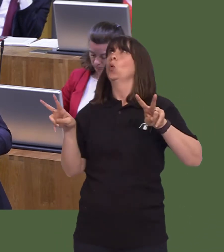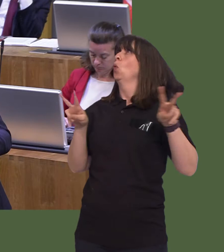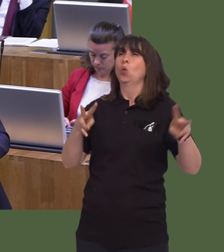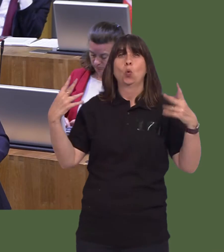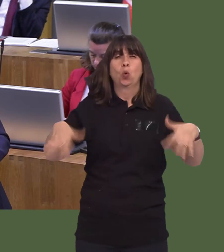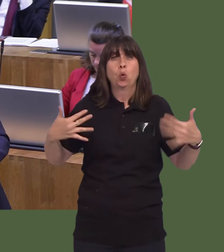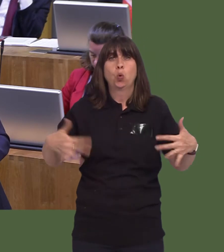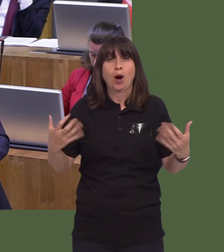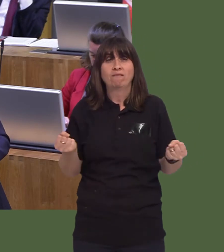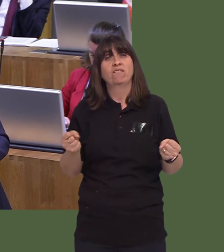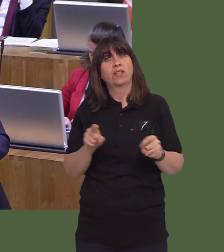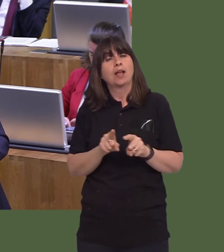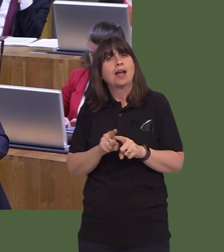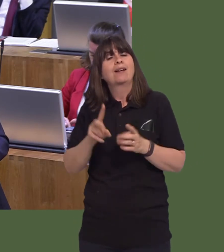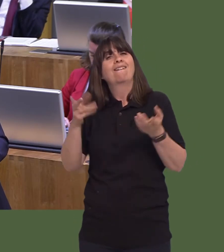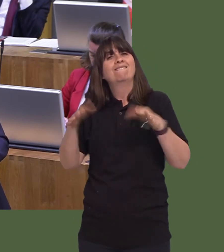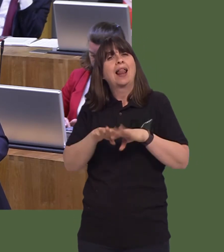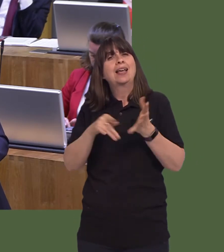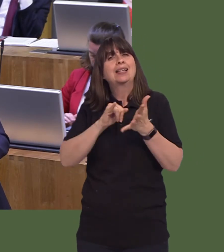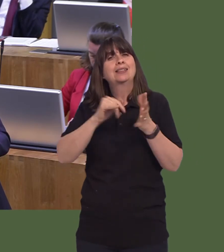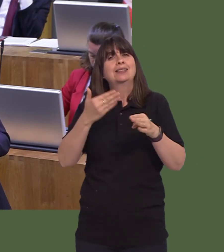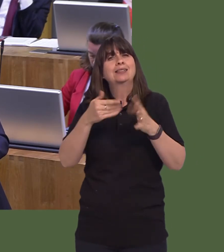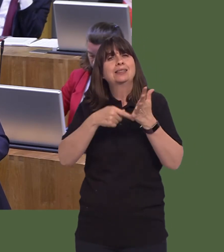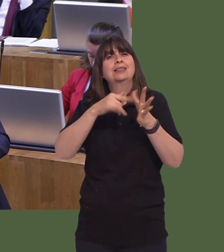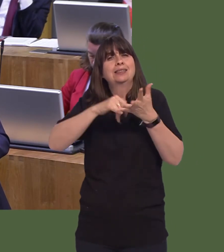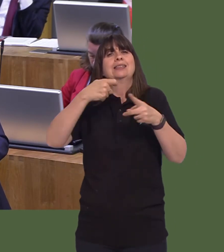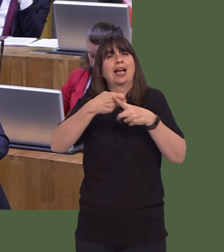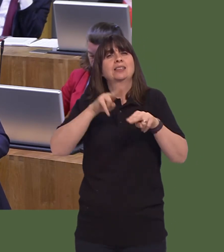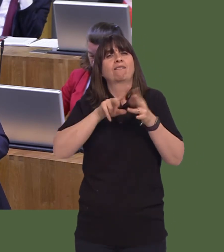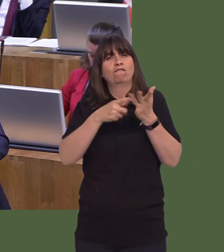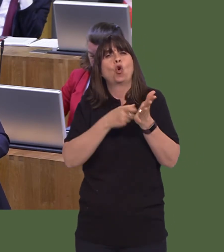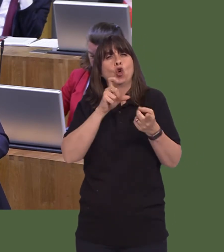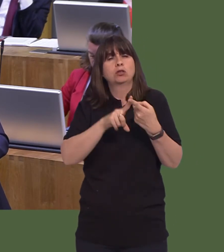The Valleys taskforce has, at its very heart, the desire to ensure that people can have